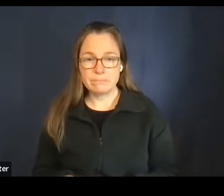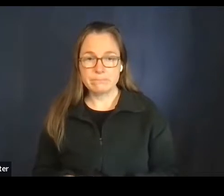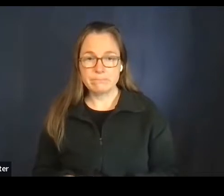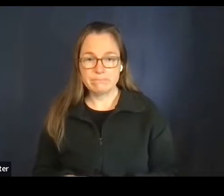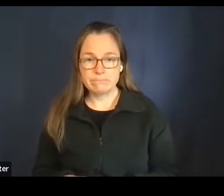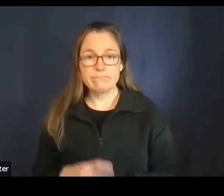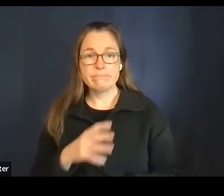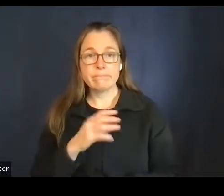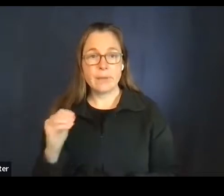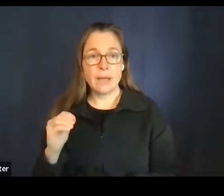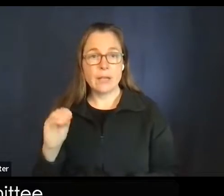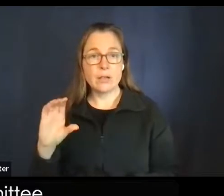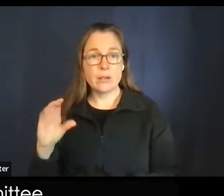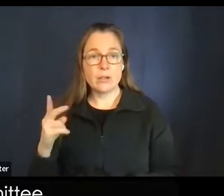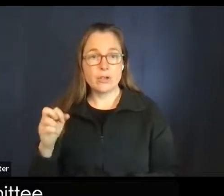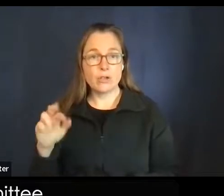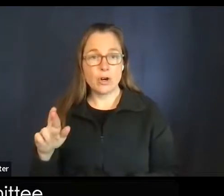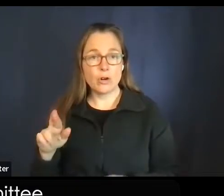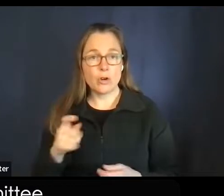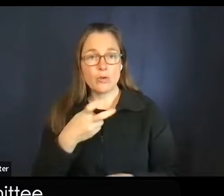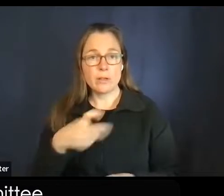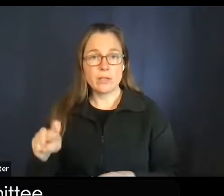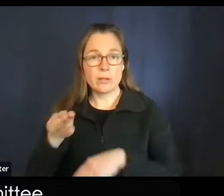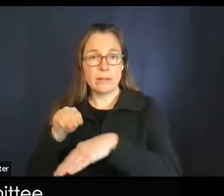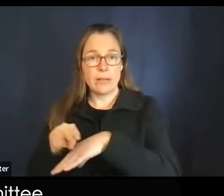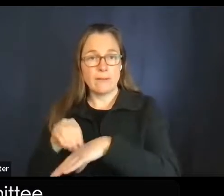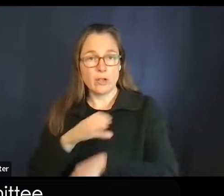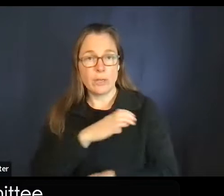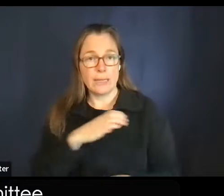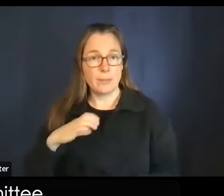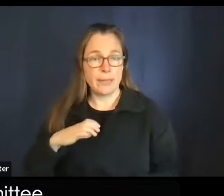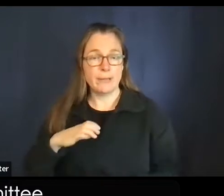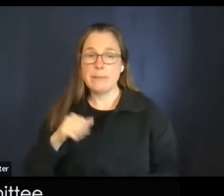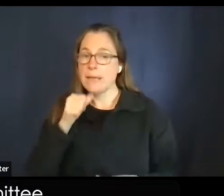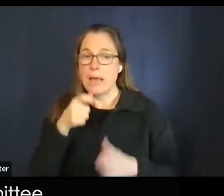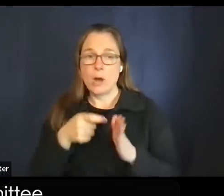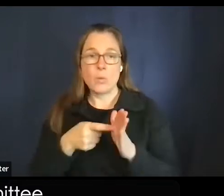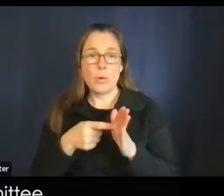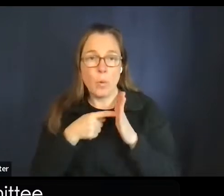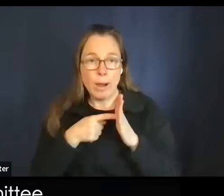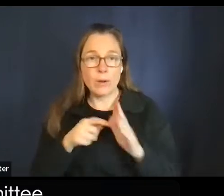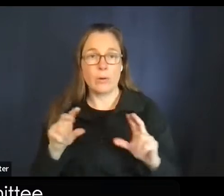Charter Transition Advisory Committee that is not required in the charter, but it is required by the project